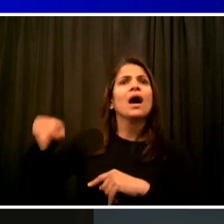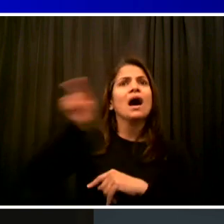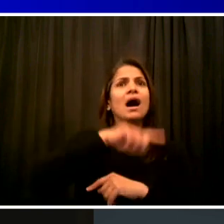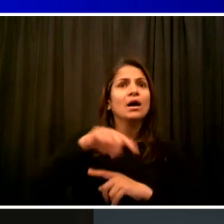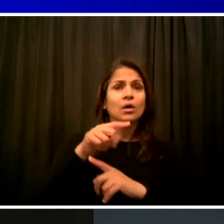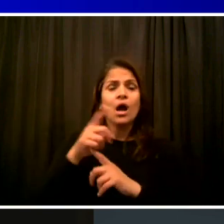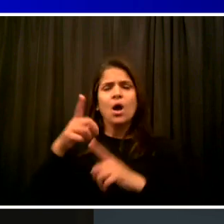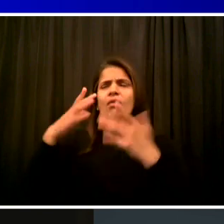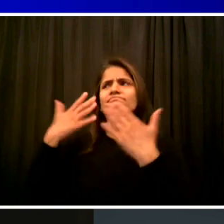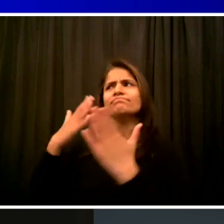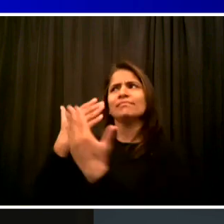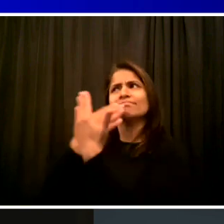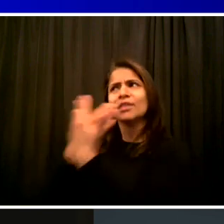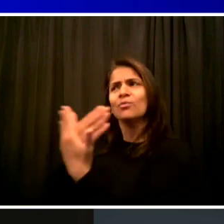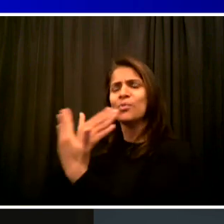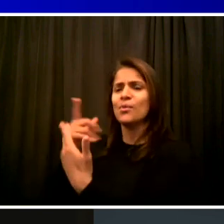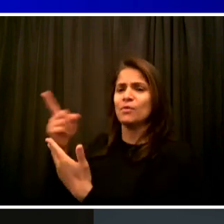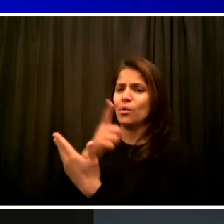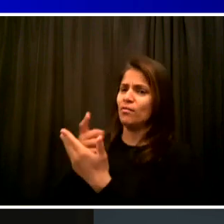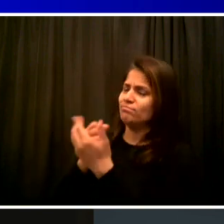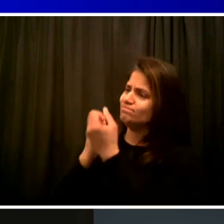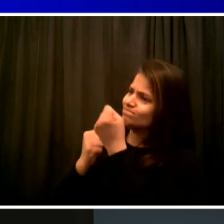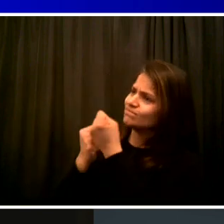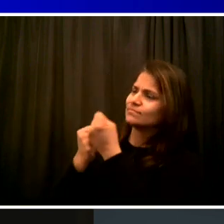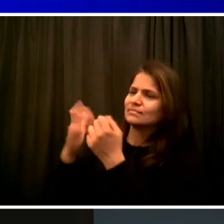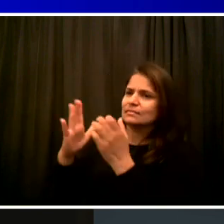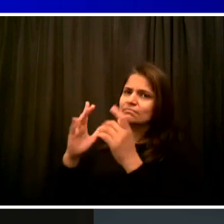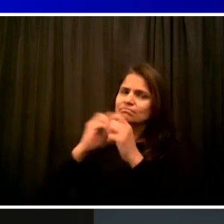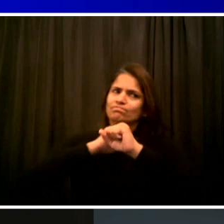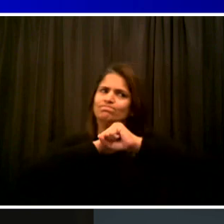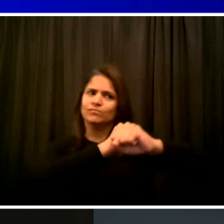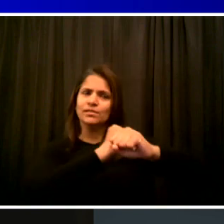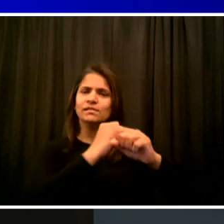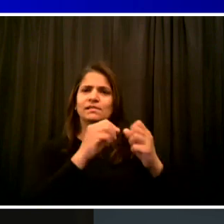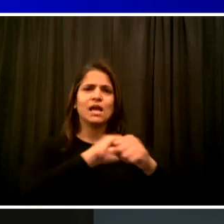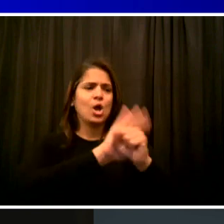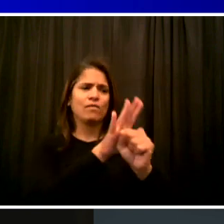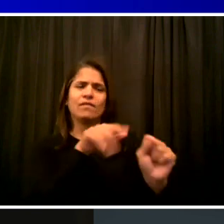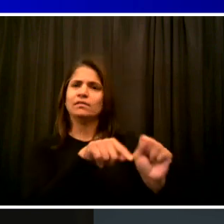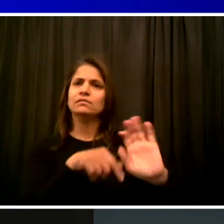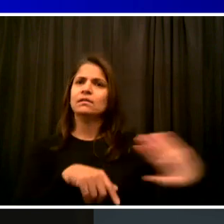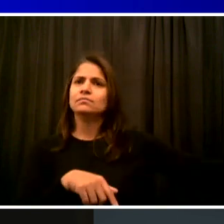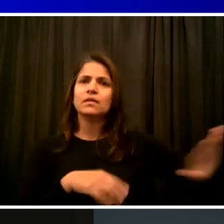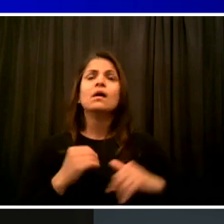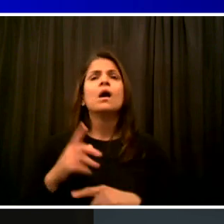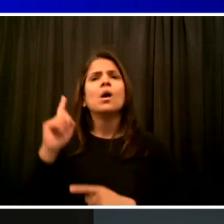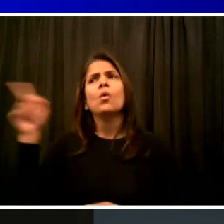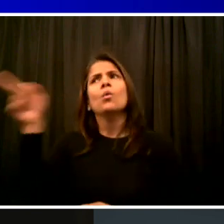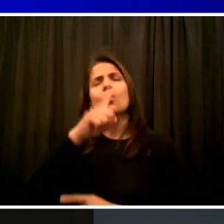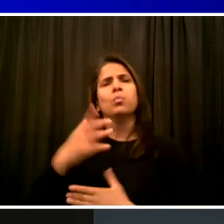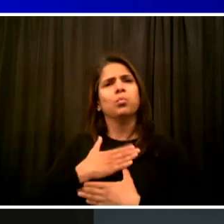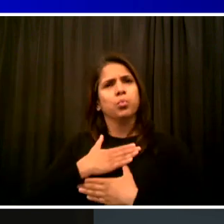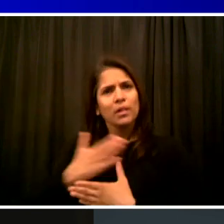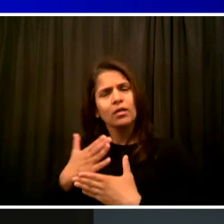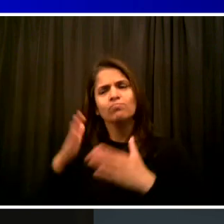WAS HEROIC. AND WHAT THEY DID CHANGED THE HISTORY OF THE CITY FOR THE BETTER. BECSEAU TEIHR LEADERSHIP HELPED